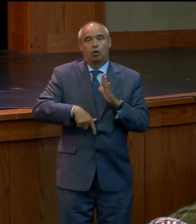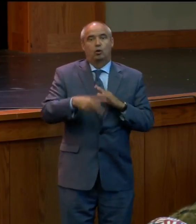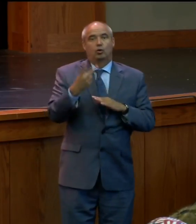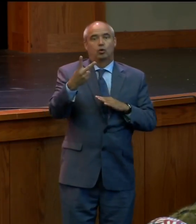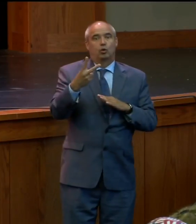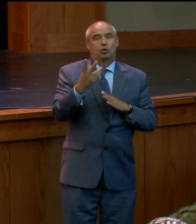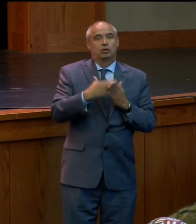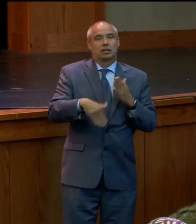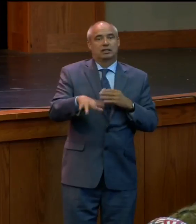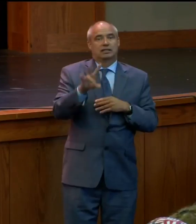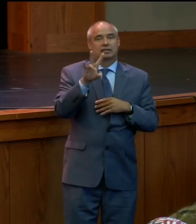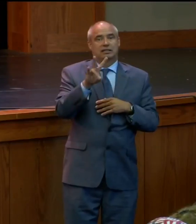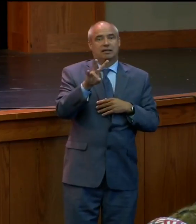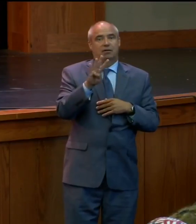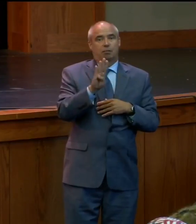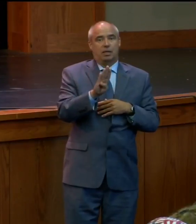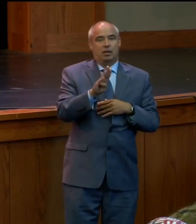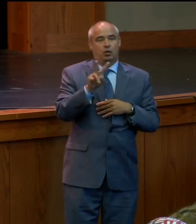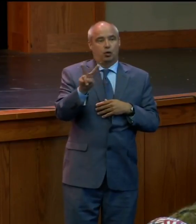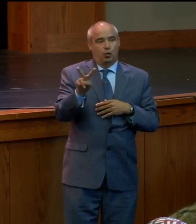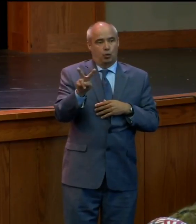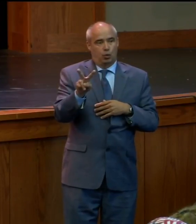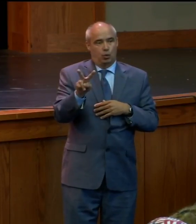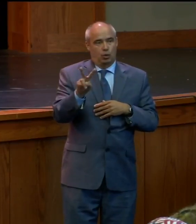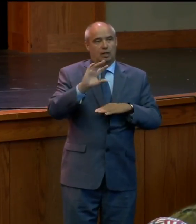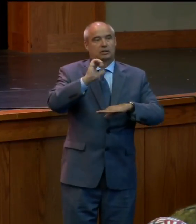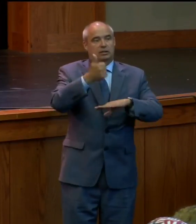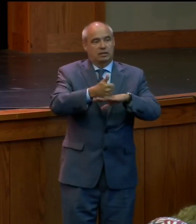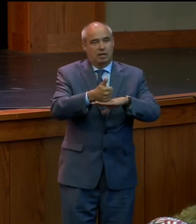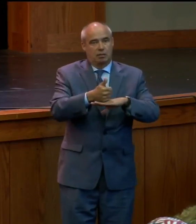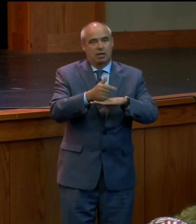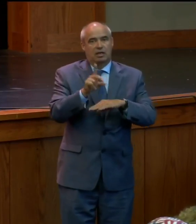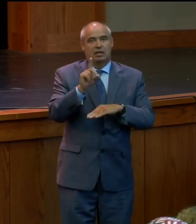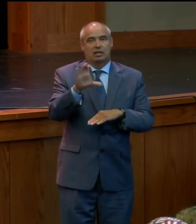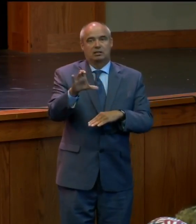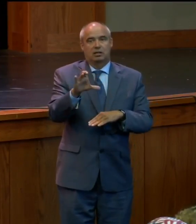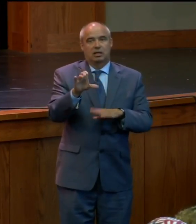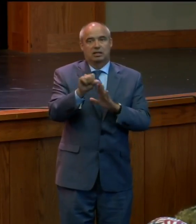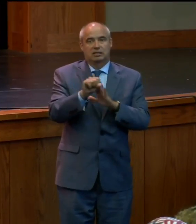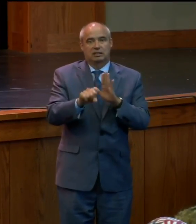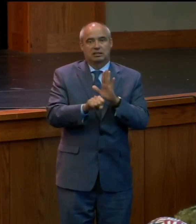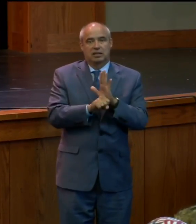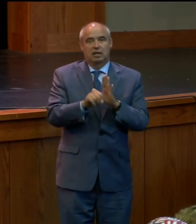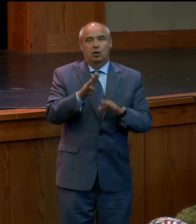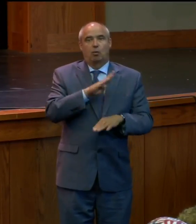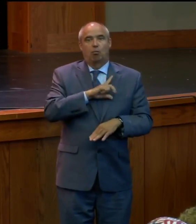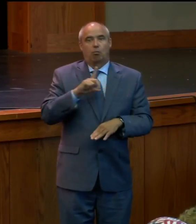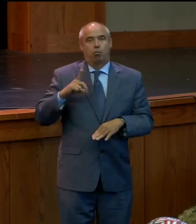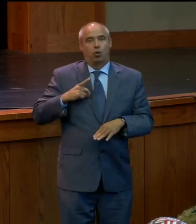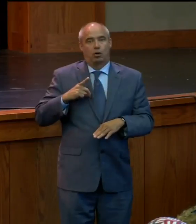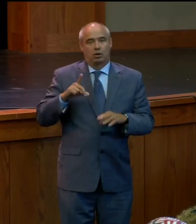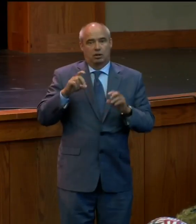SECTION 7-B-2 WHICH ESTABLISHES THE DISTRICT OF COLUMBIA STATE BOARD OF EDUCATION IN THE CONSTITUTION.